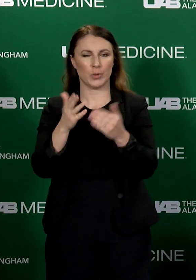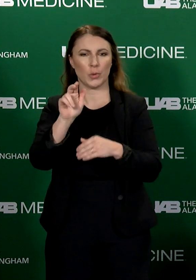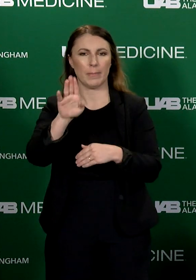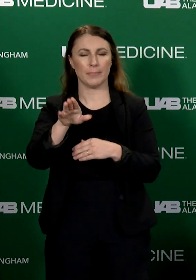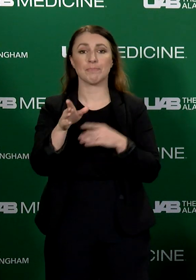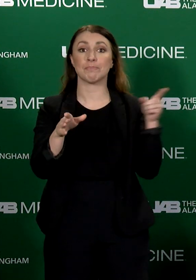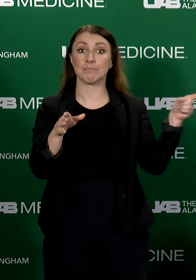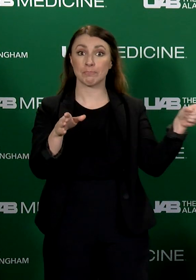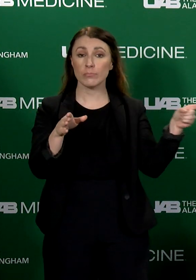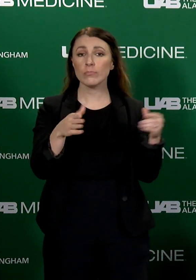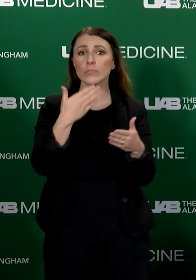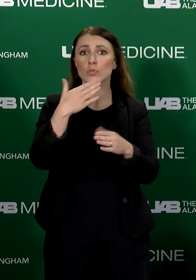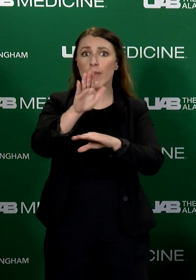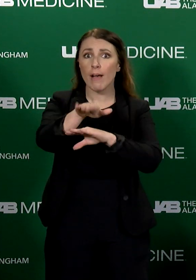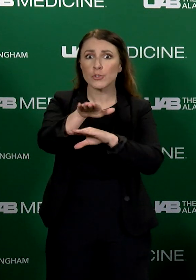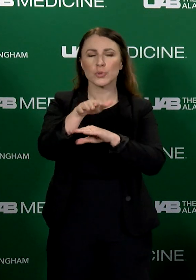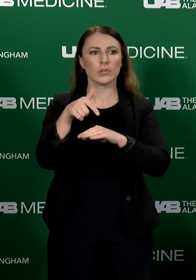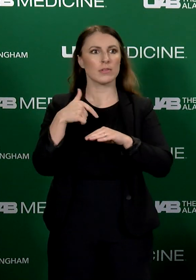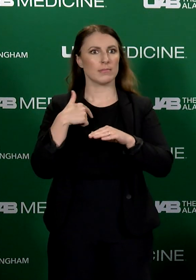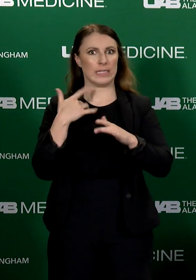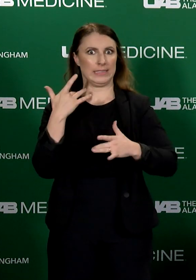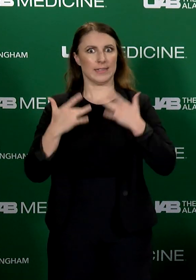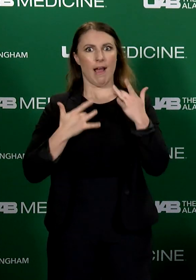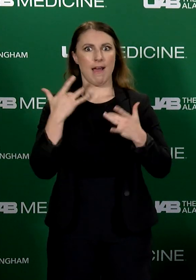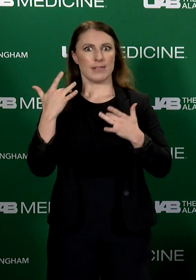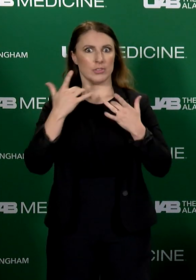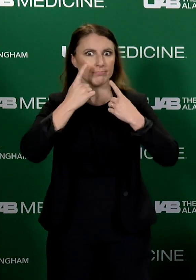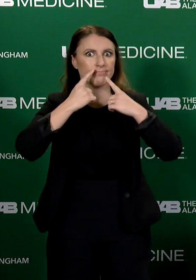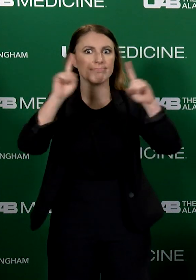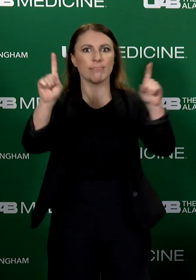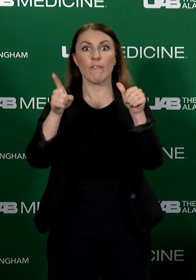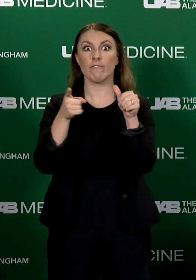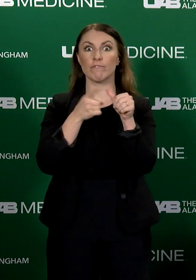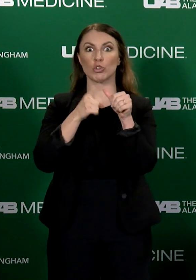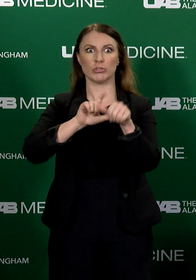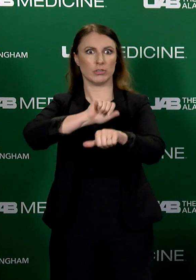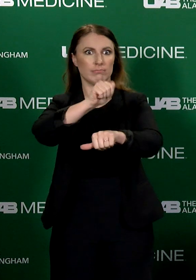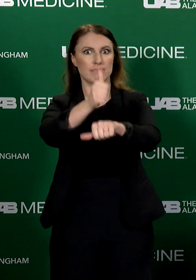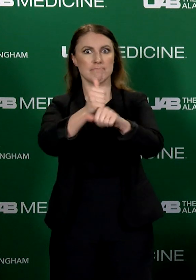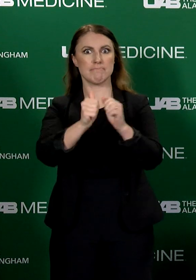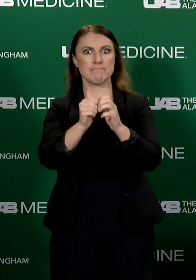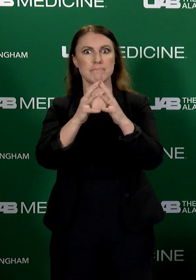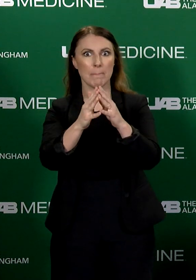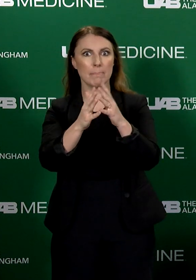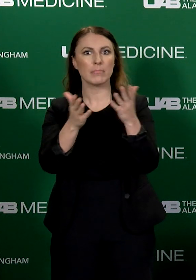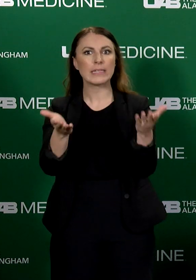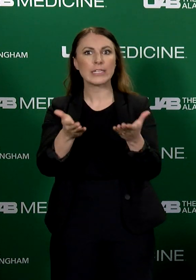I'm excited to announce our first site is opening downtown in Birmingham for